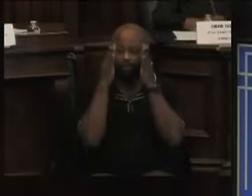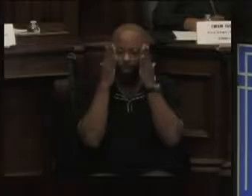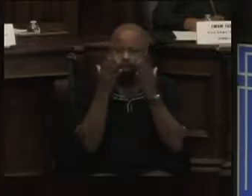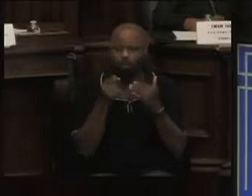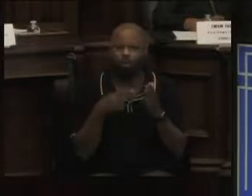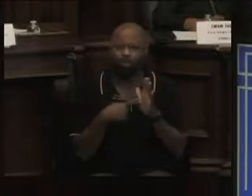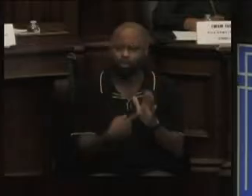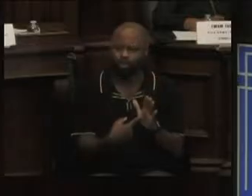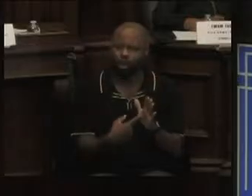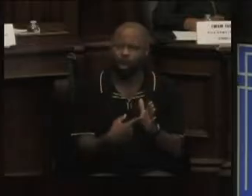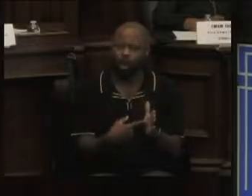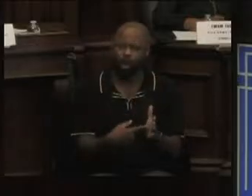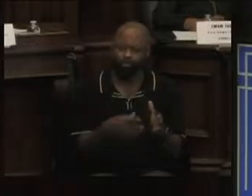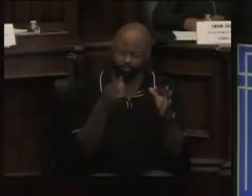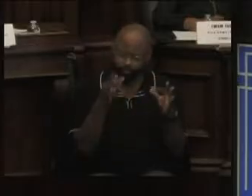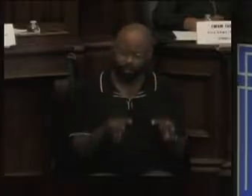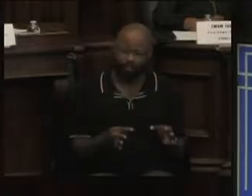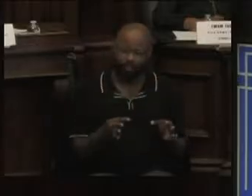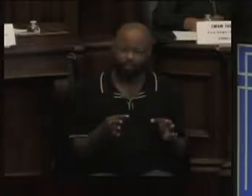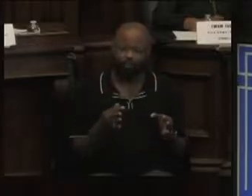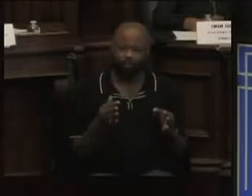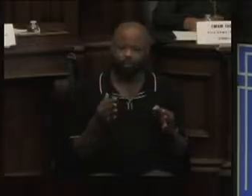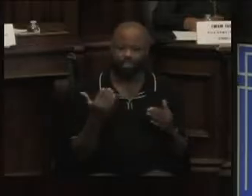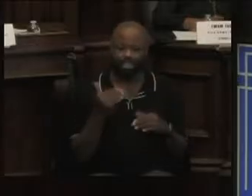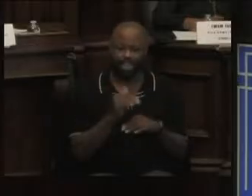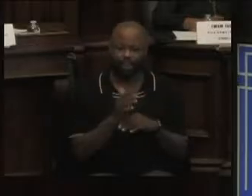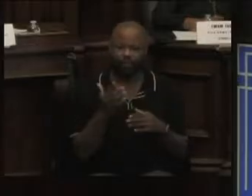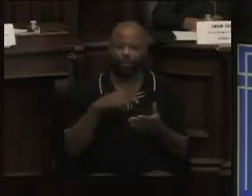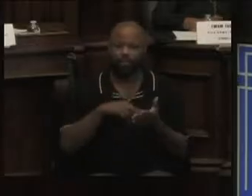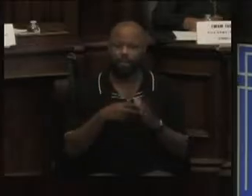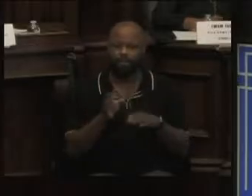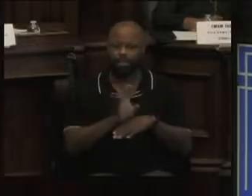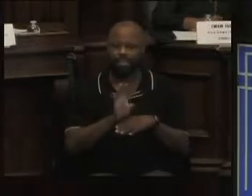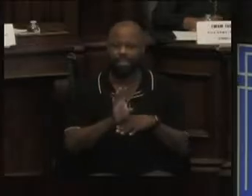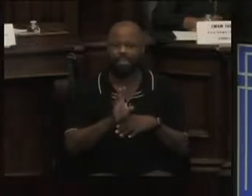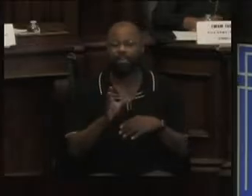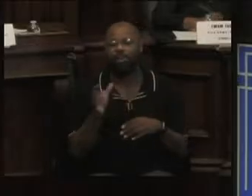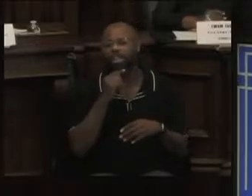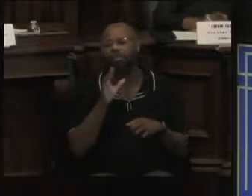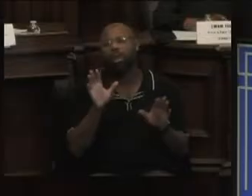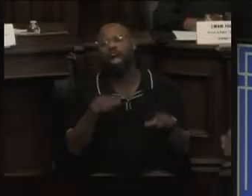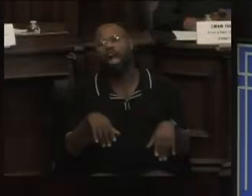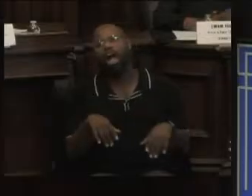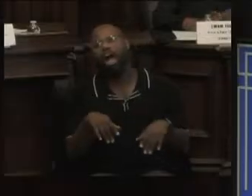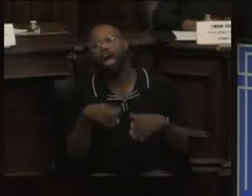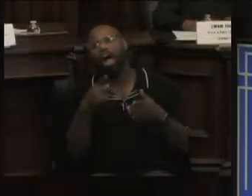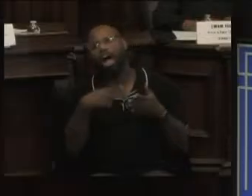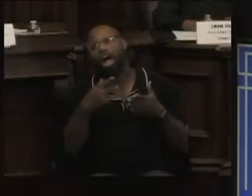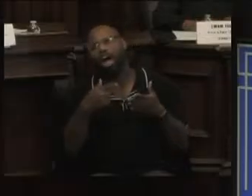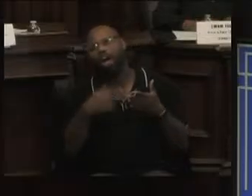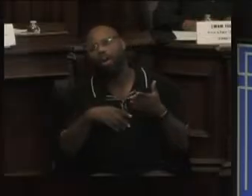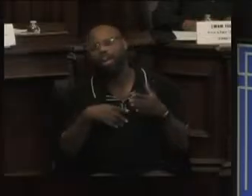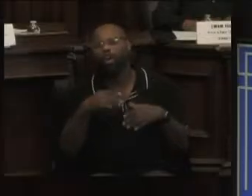public deliverables. And again, we wanted to show you very definitively tonight that we